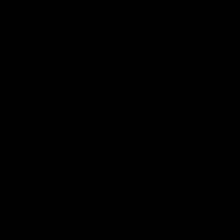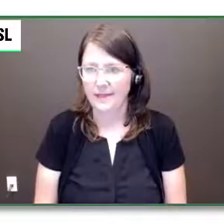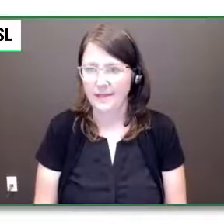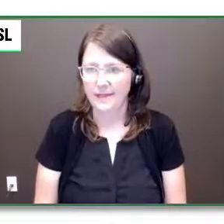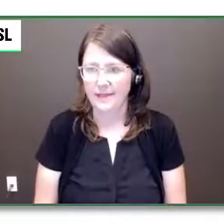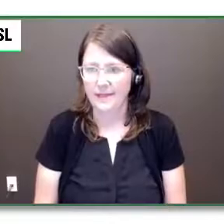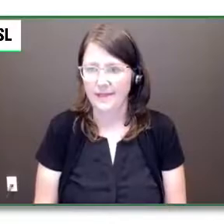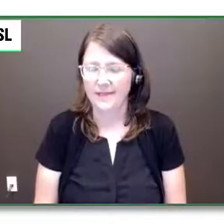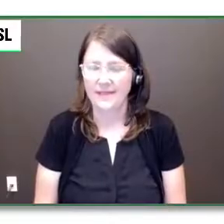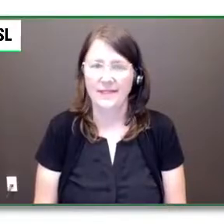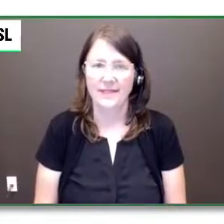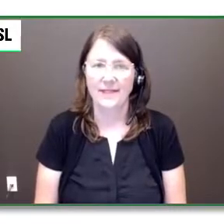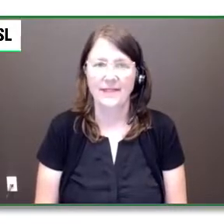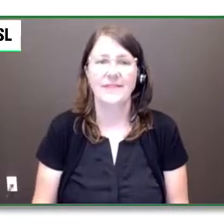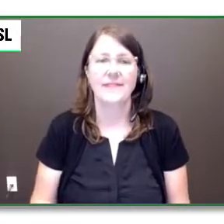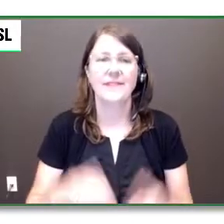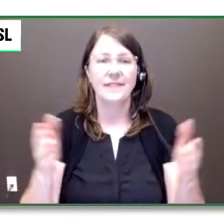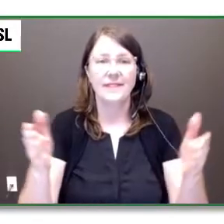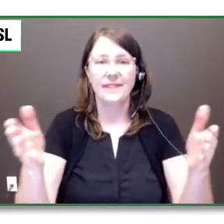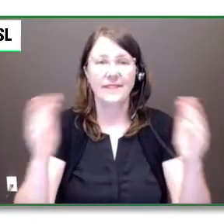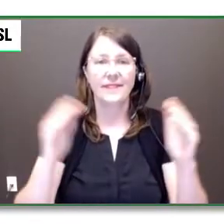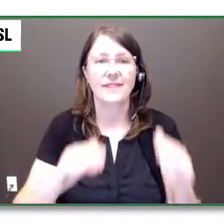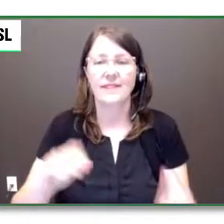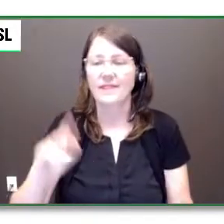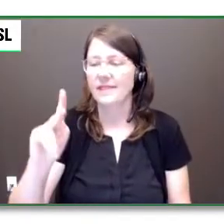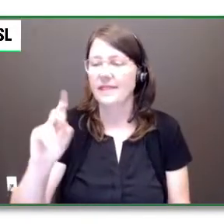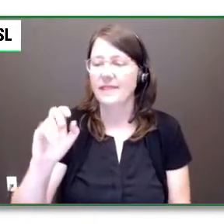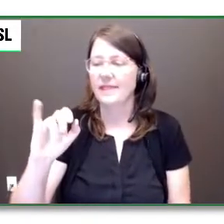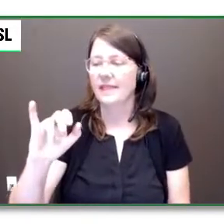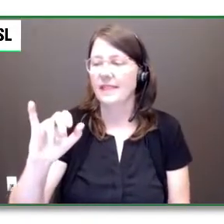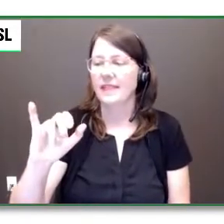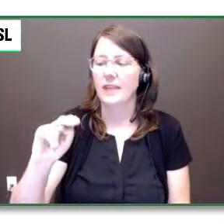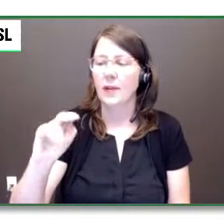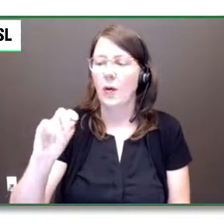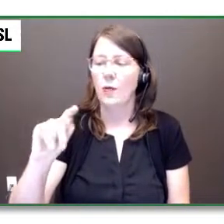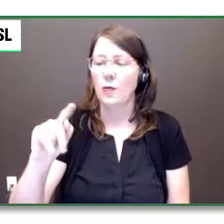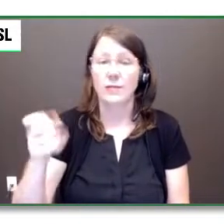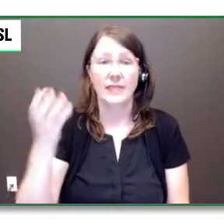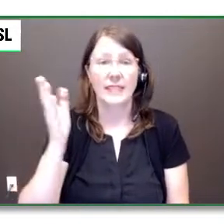Our second keynote speaker today is Mike Prescott. Mike is a Postdoctoral